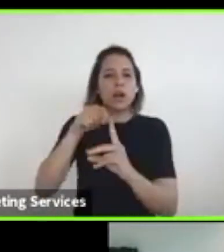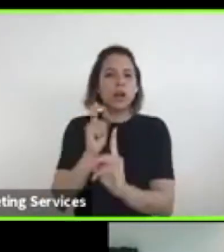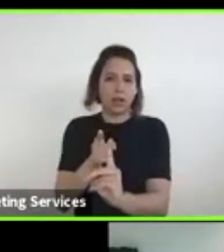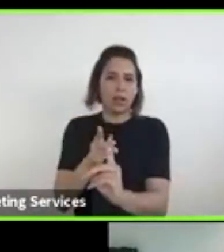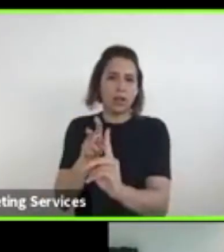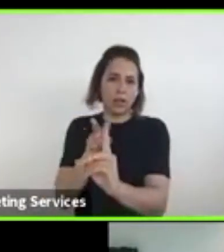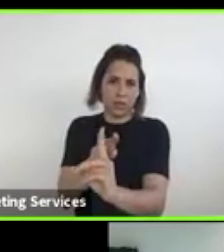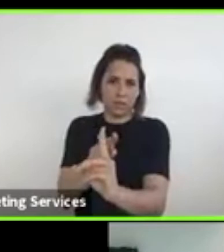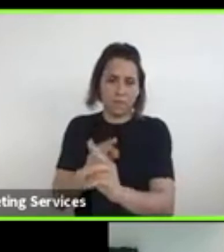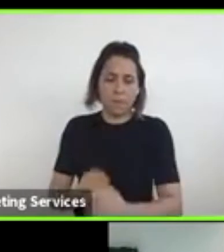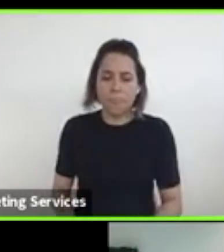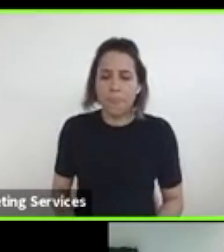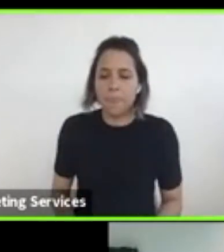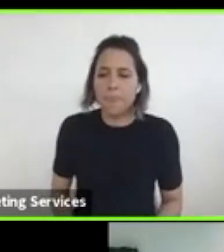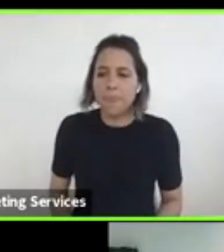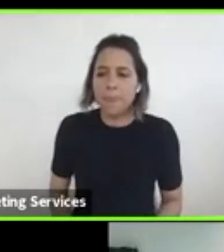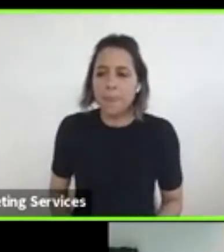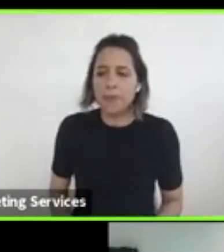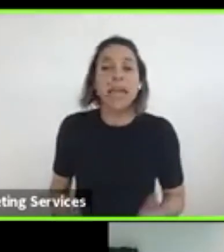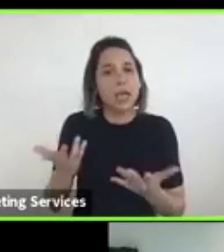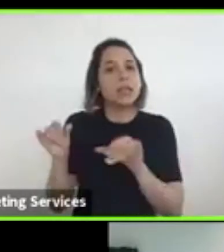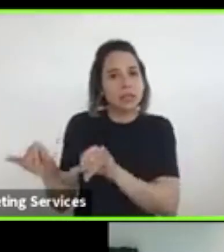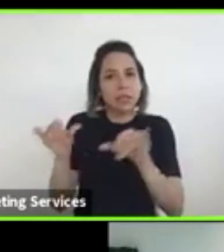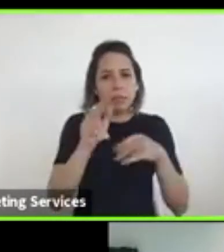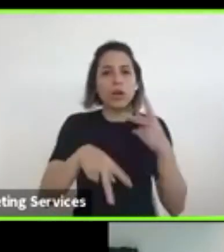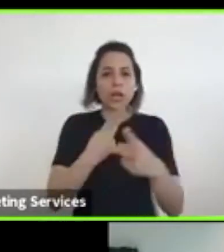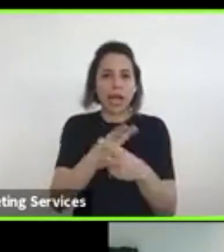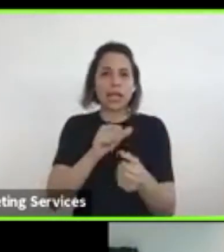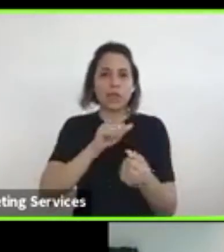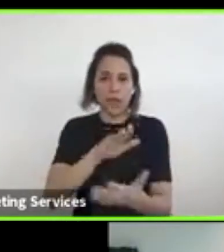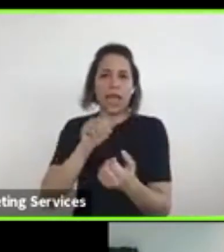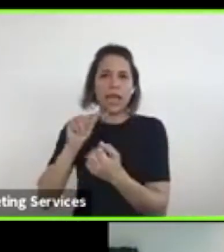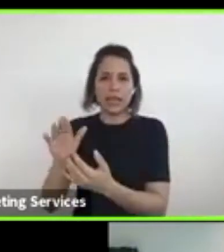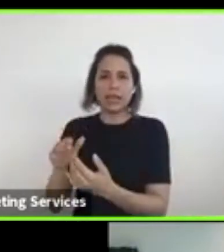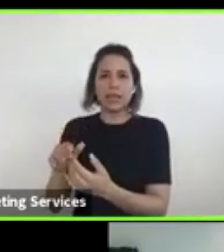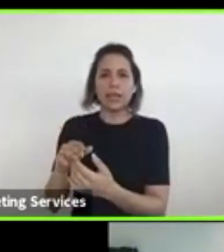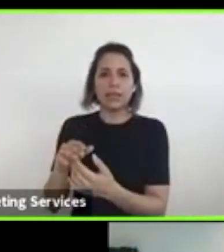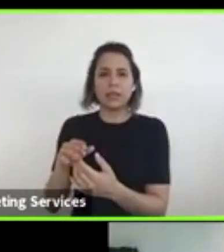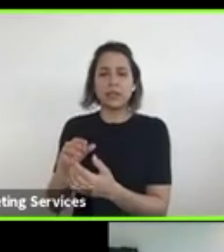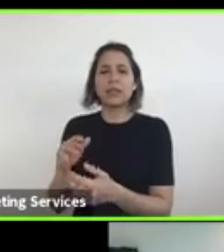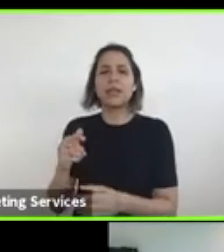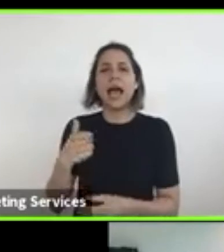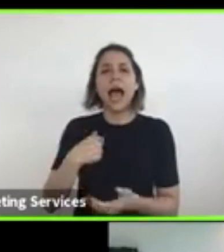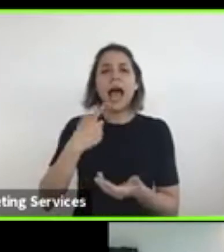IN SIMILAR WAYS AND I THINK, THAT, YOU KNOW, AND YOU AND I SPOKE ABOUT THIS --